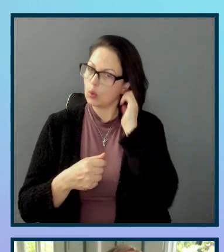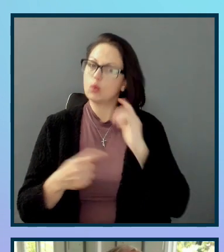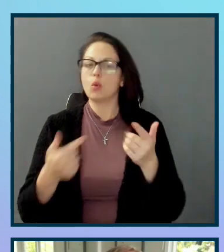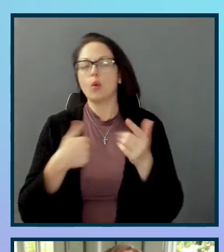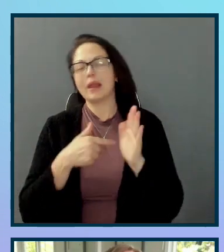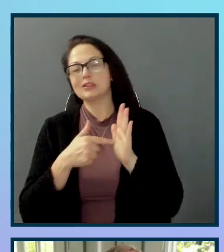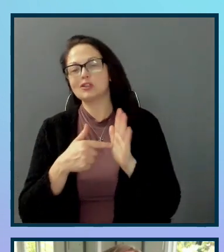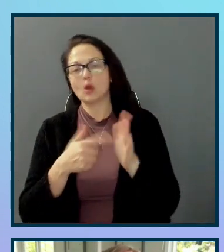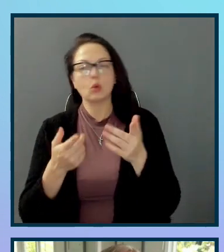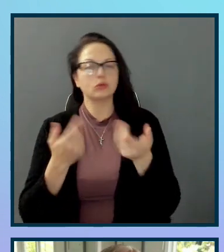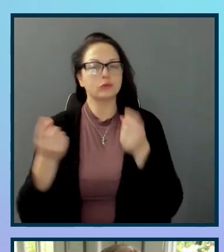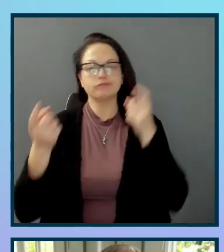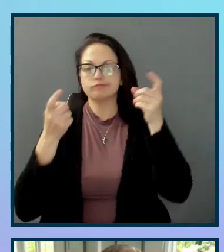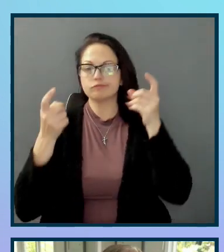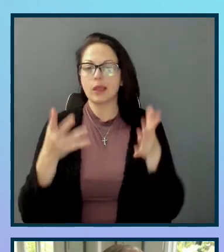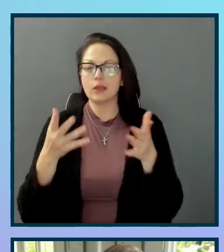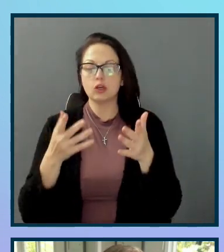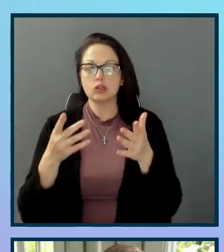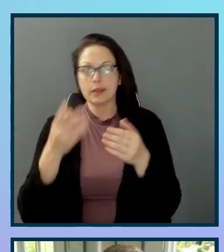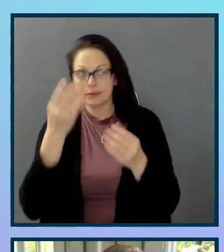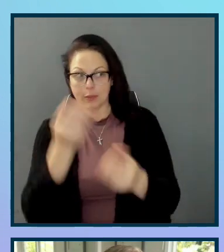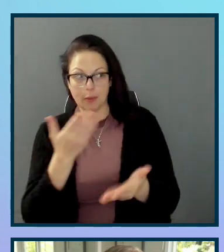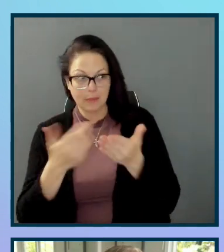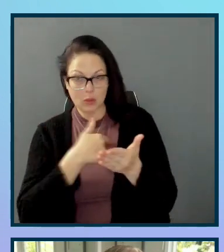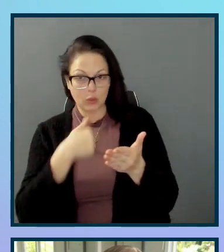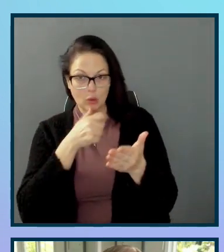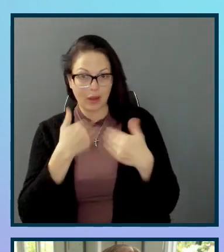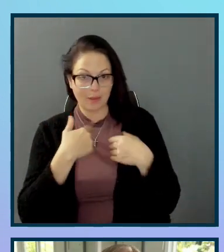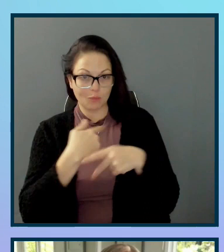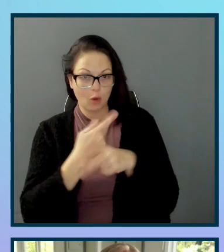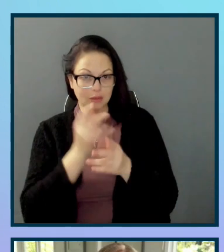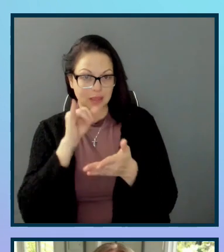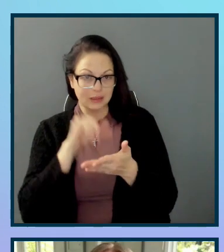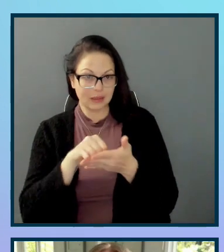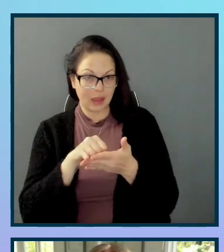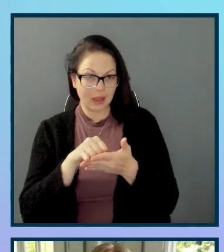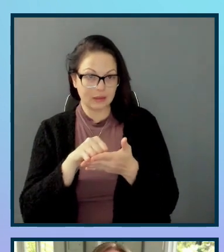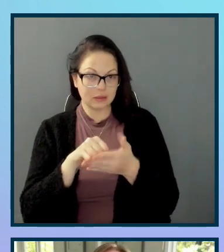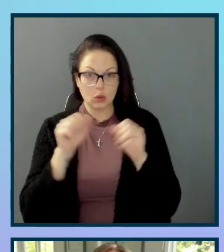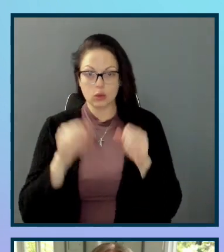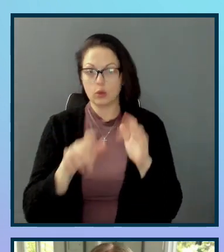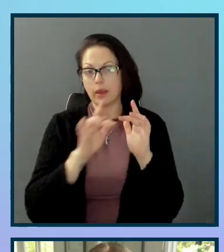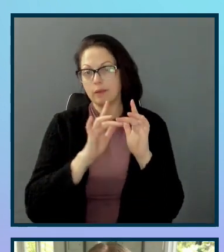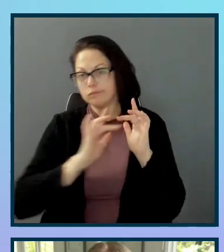"Well, maybe we don't have the products like that." So you can take this and then pivot right here to change all the colors,